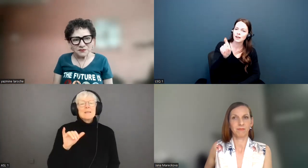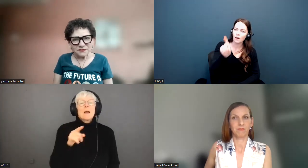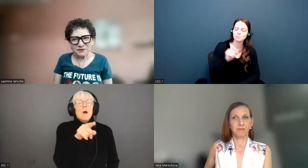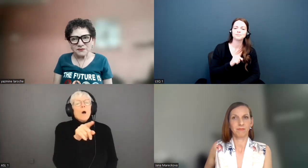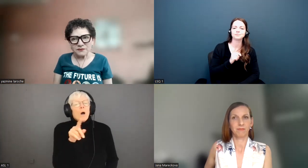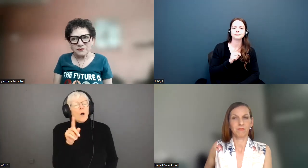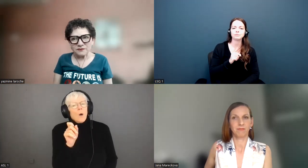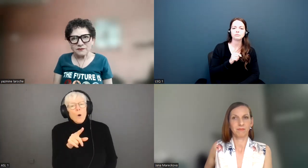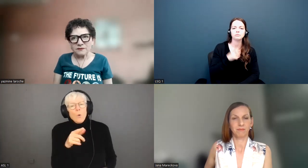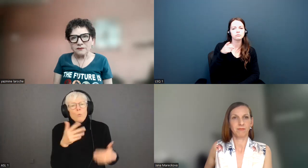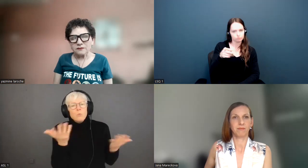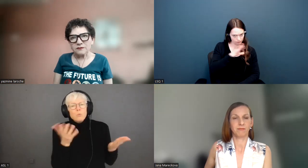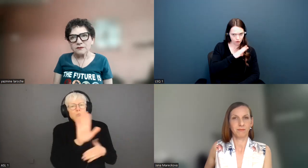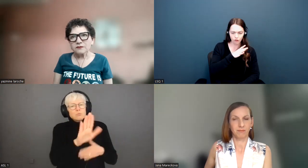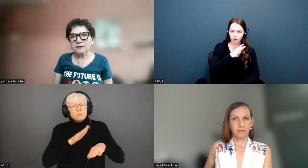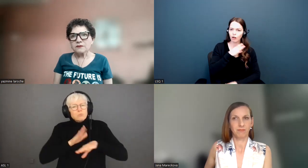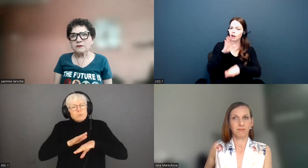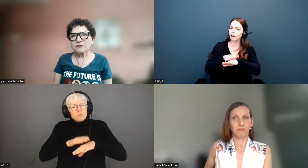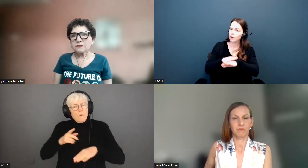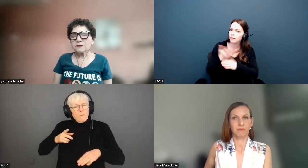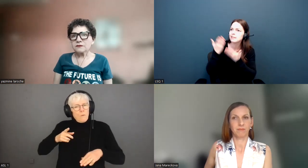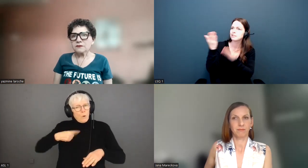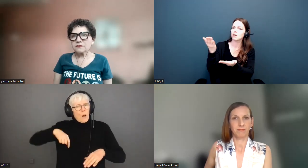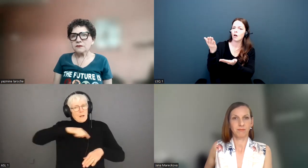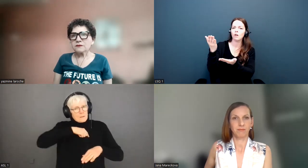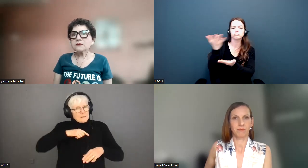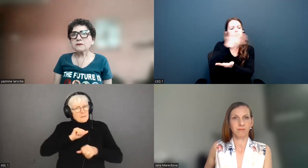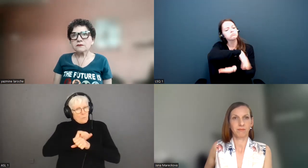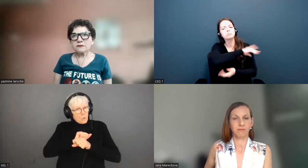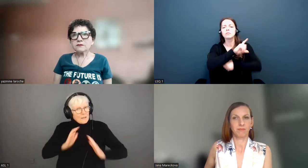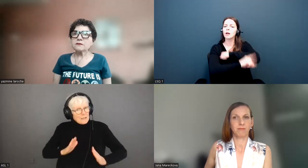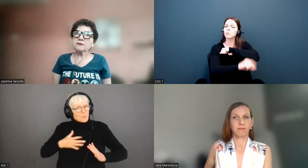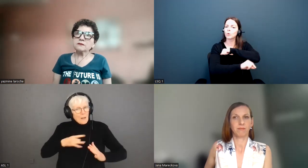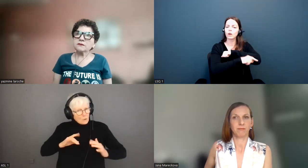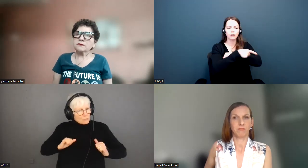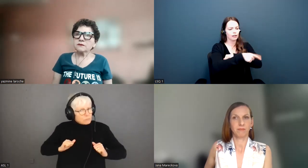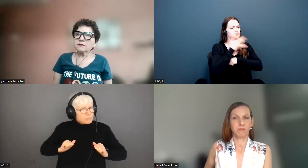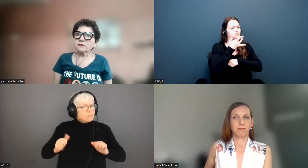would have for employees that want to create their own Networks uh for employees with disabilities